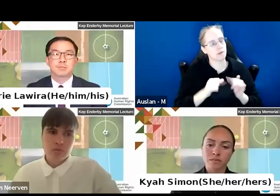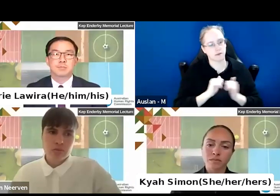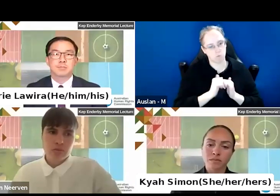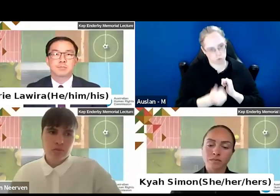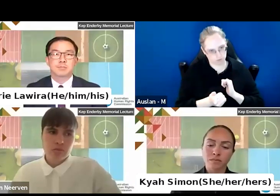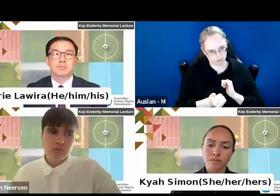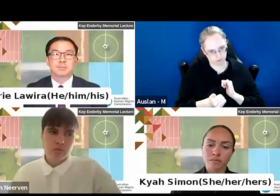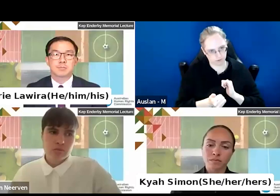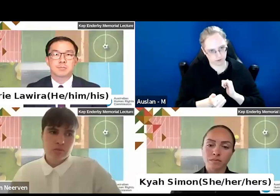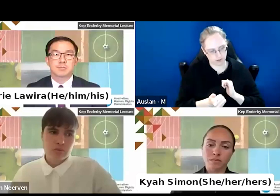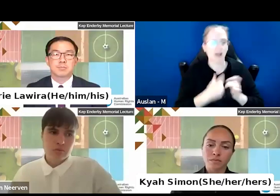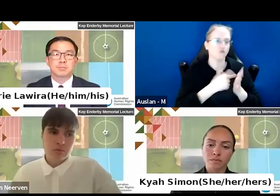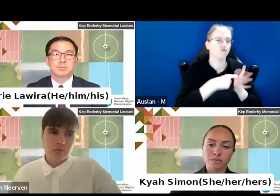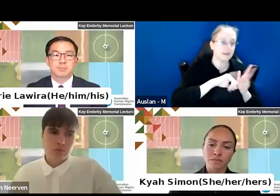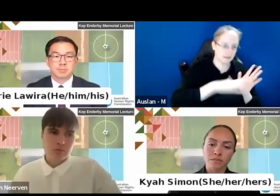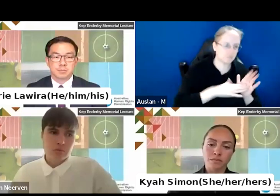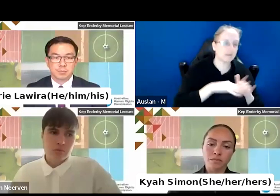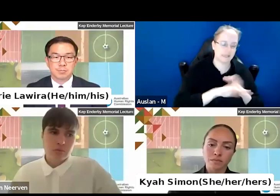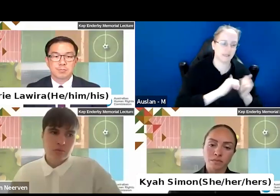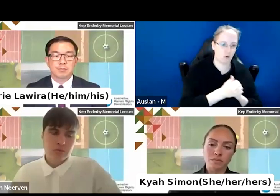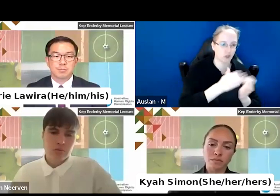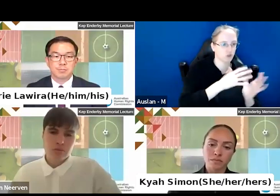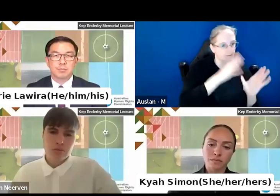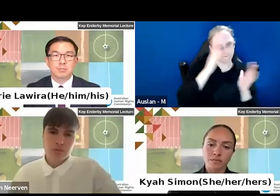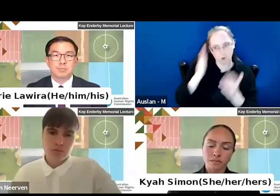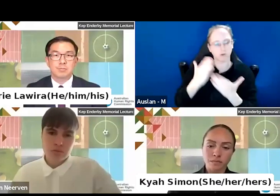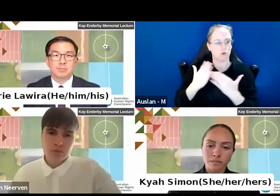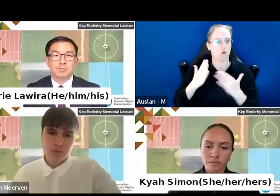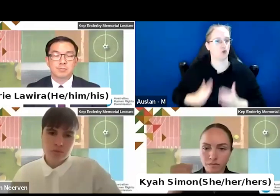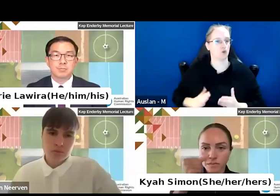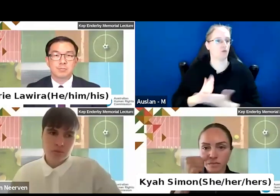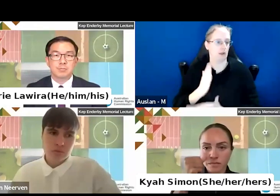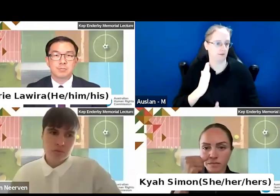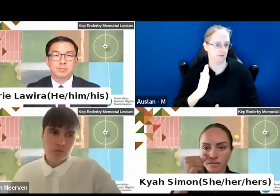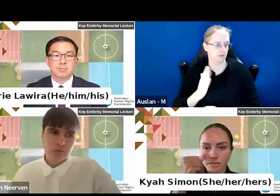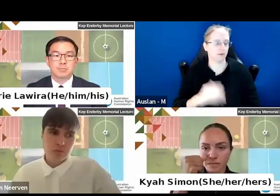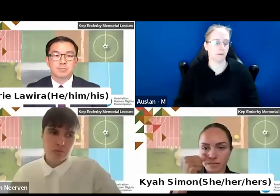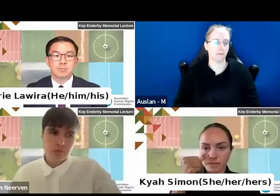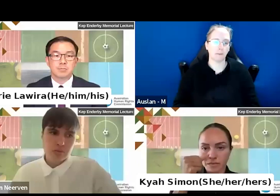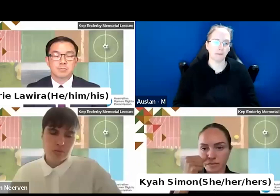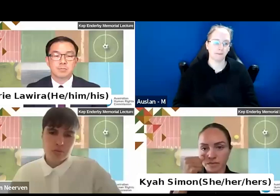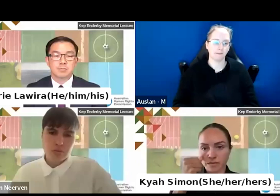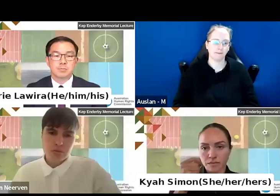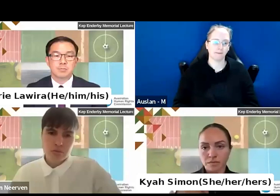and racism in sport to human rights, the narrative that is now sort of more human rights centric.